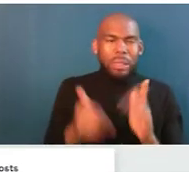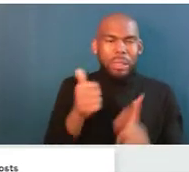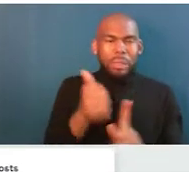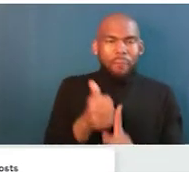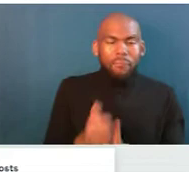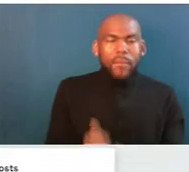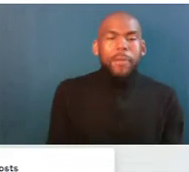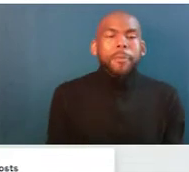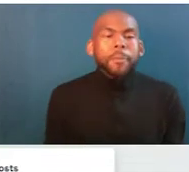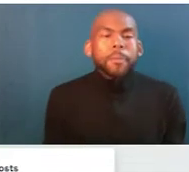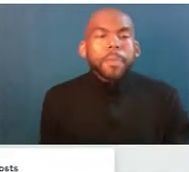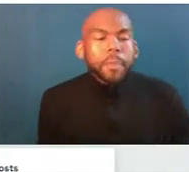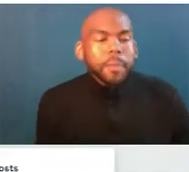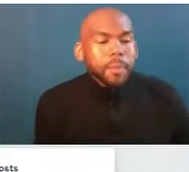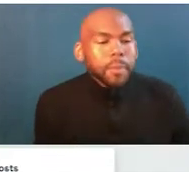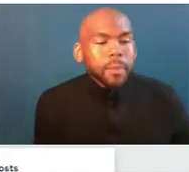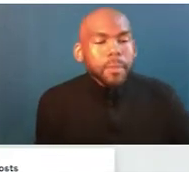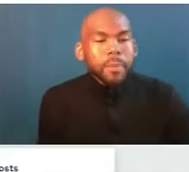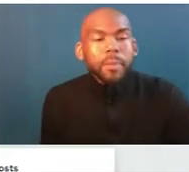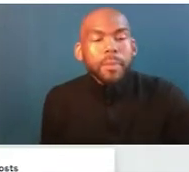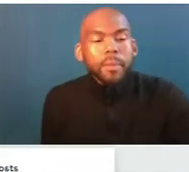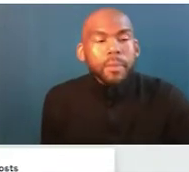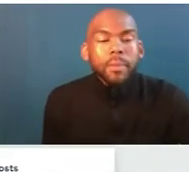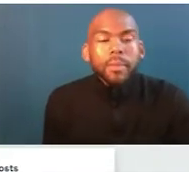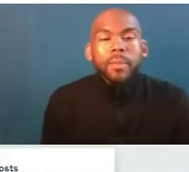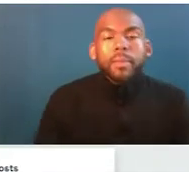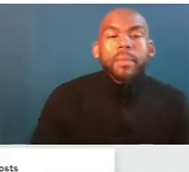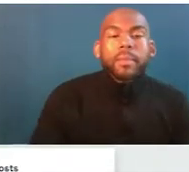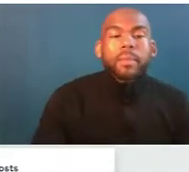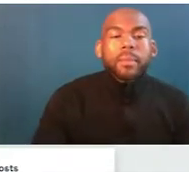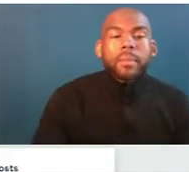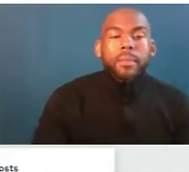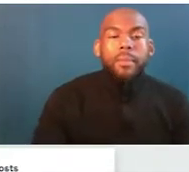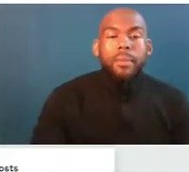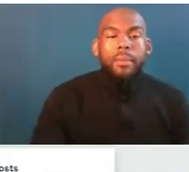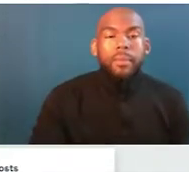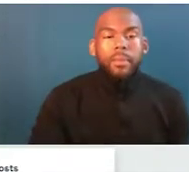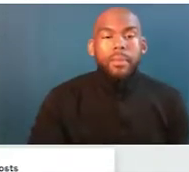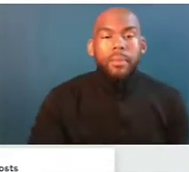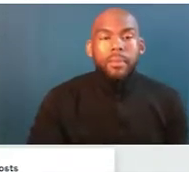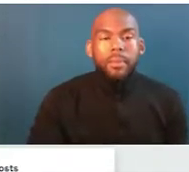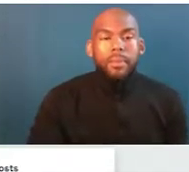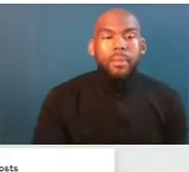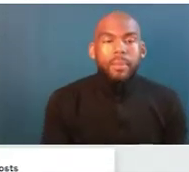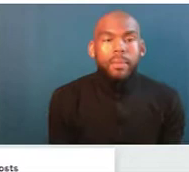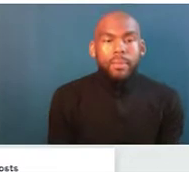contact us, visited current page link main, link my account, link shop list region and